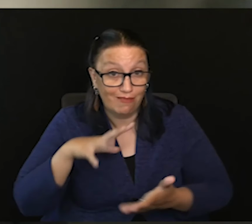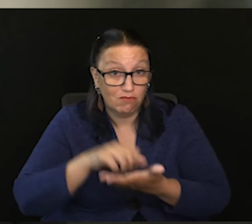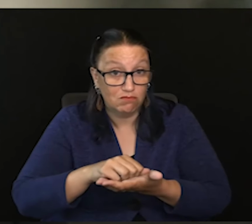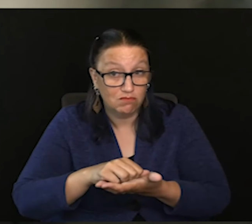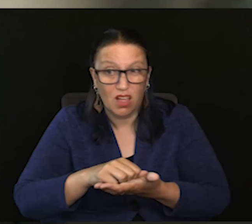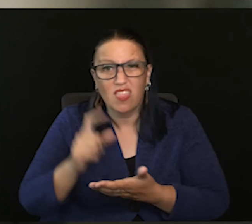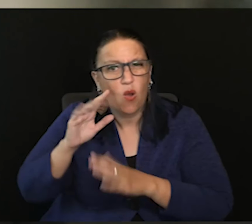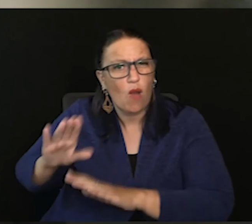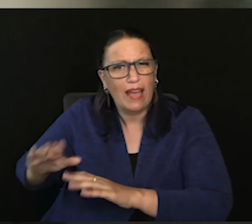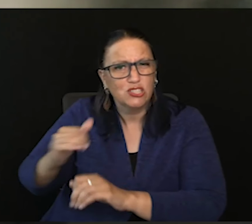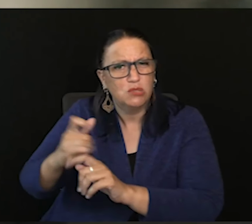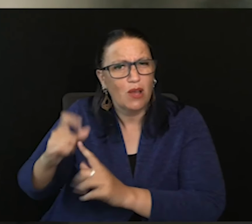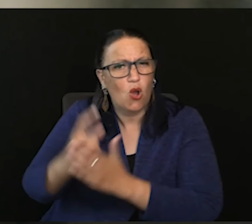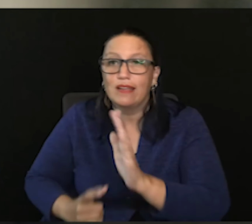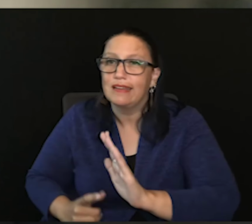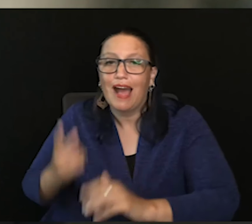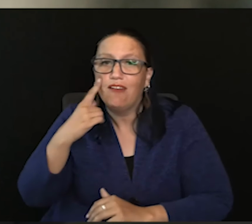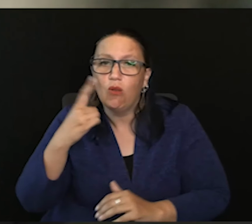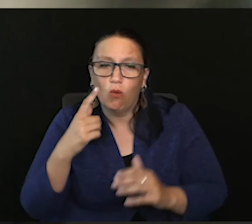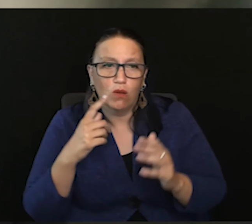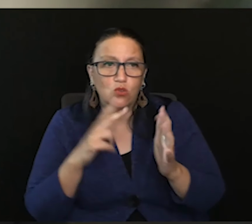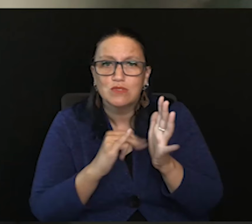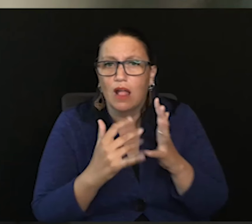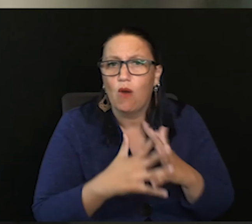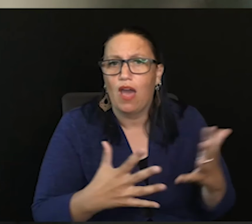please look at options within the state system.